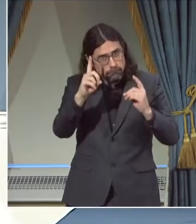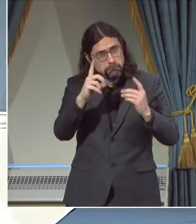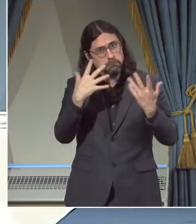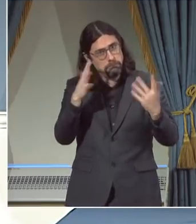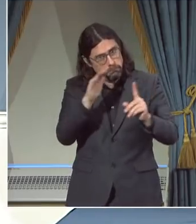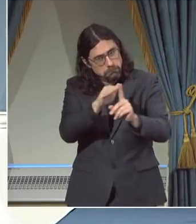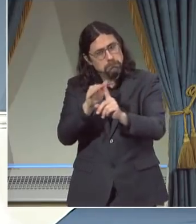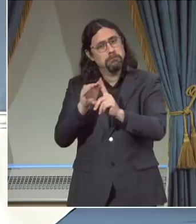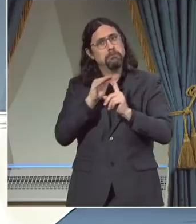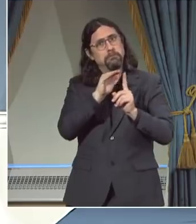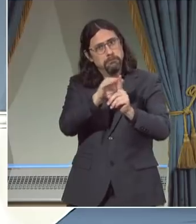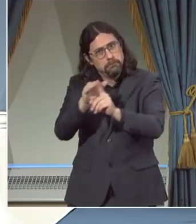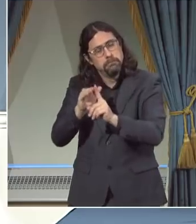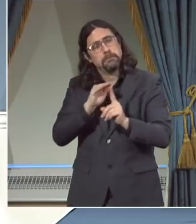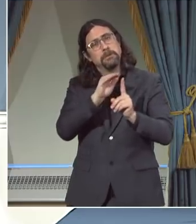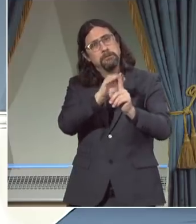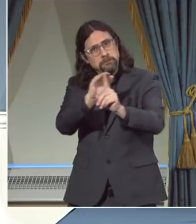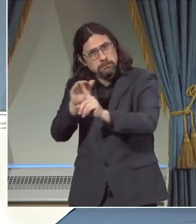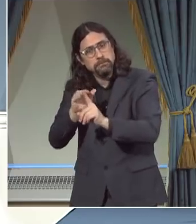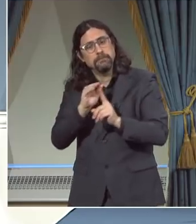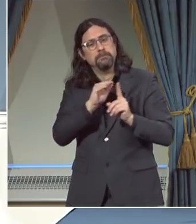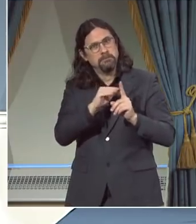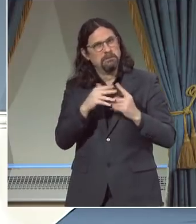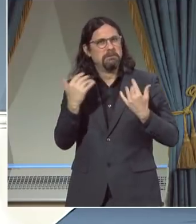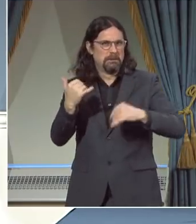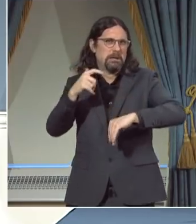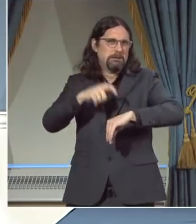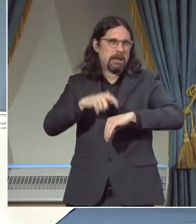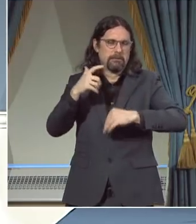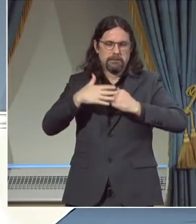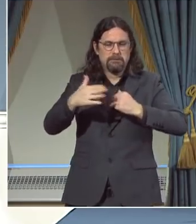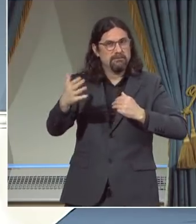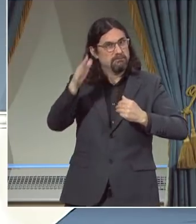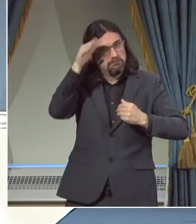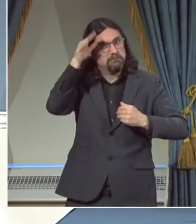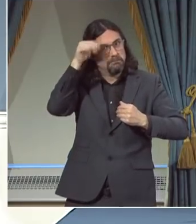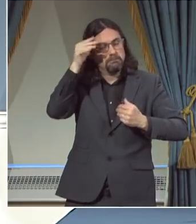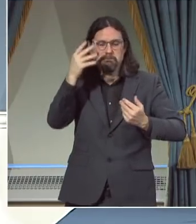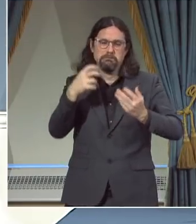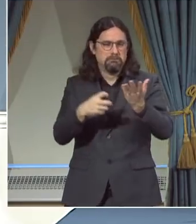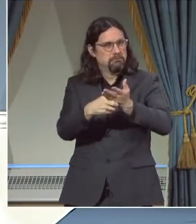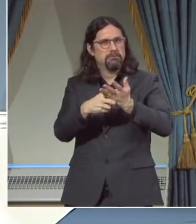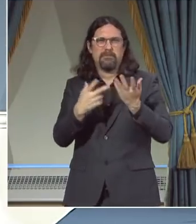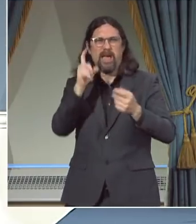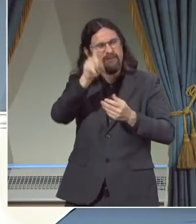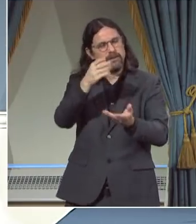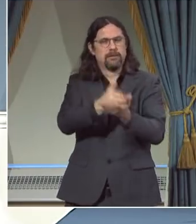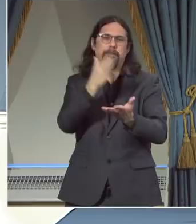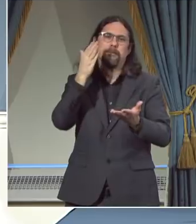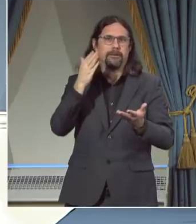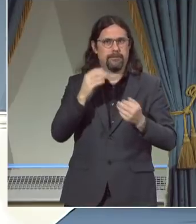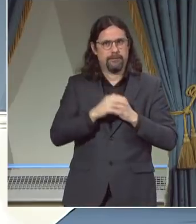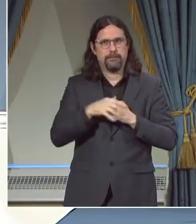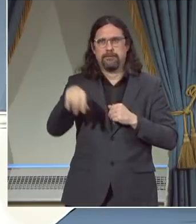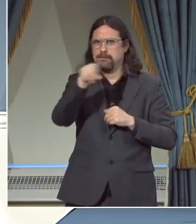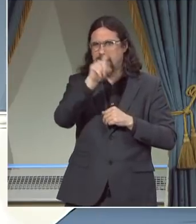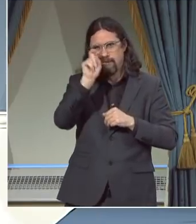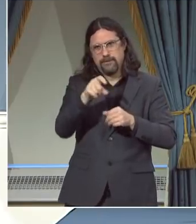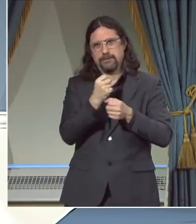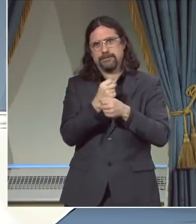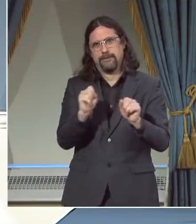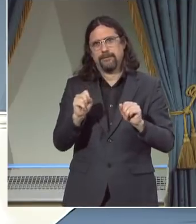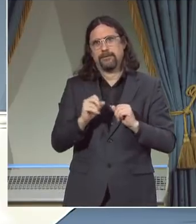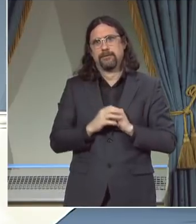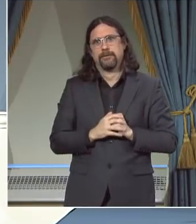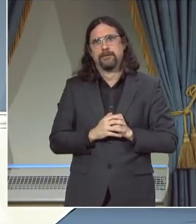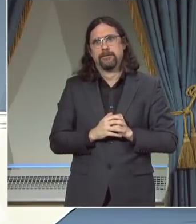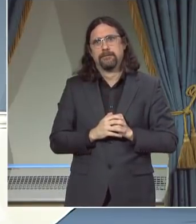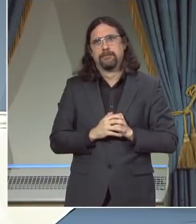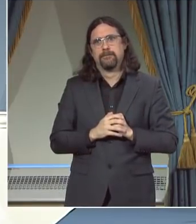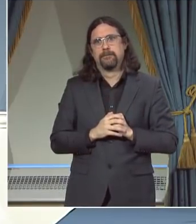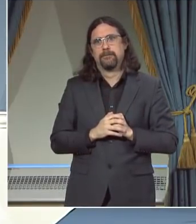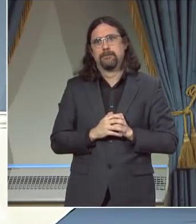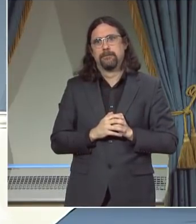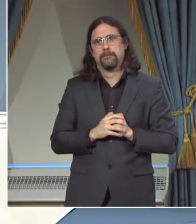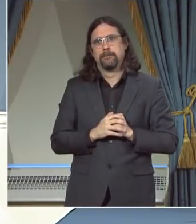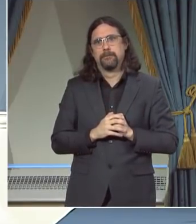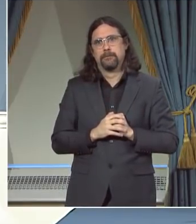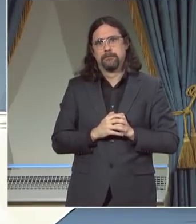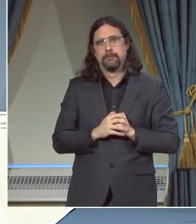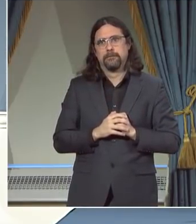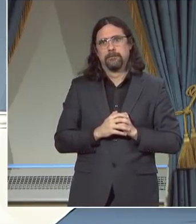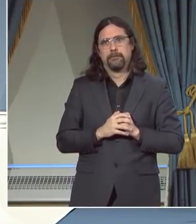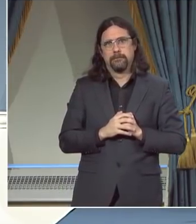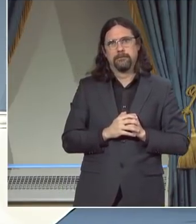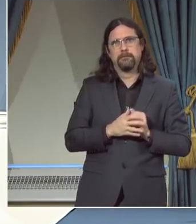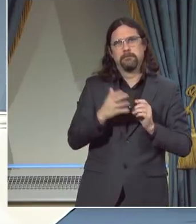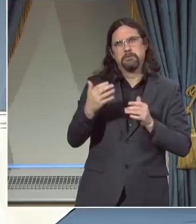HOW WE ITNENIFSY